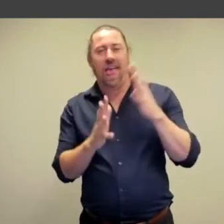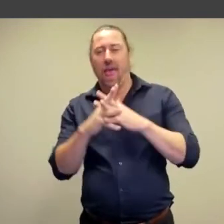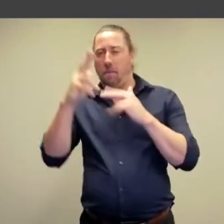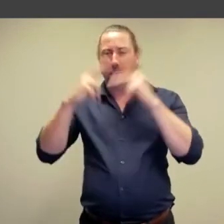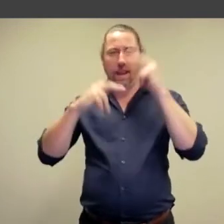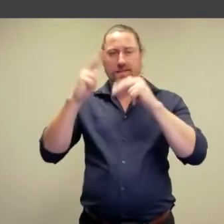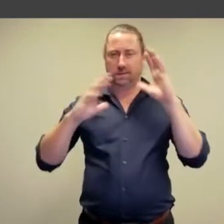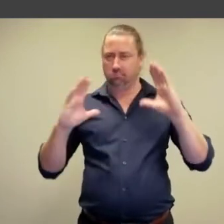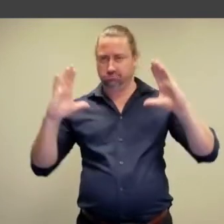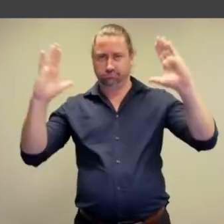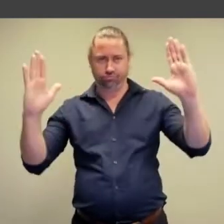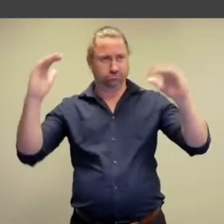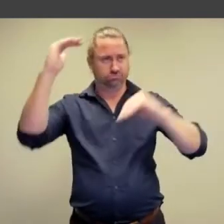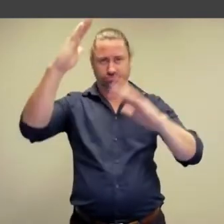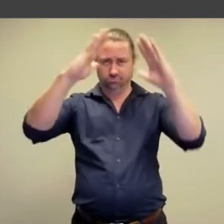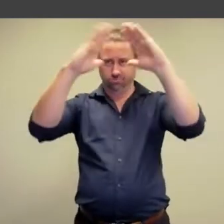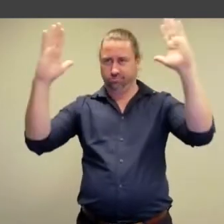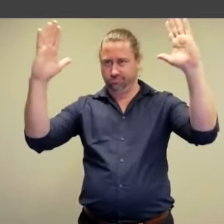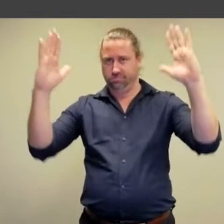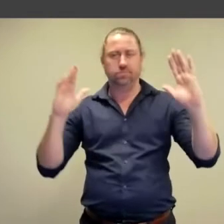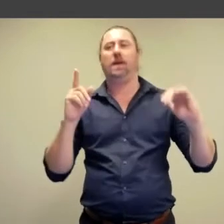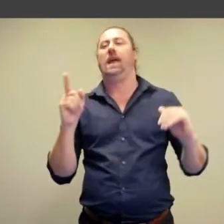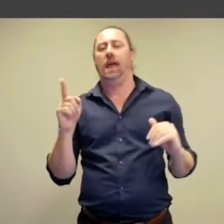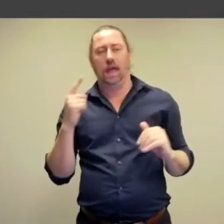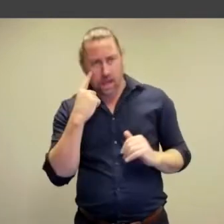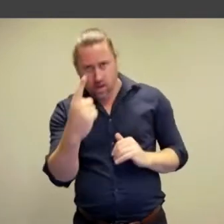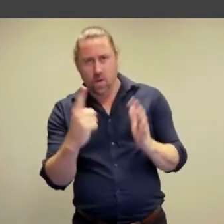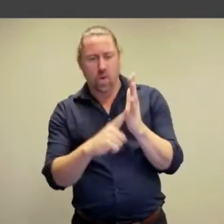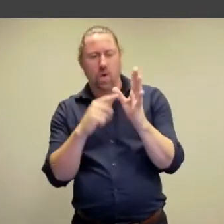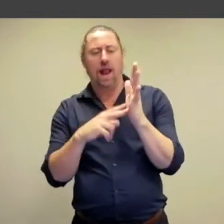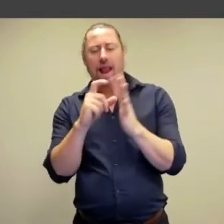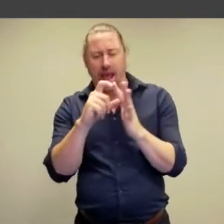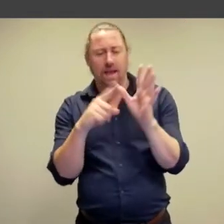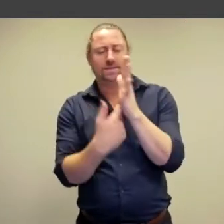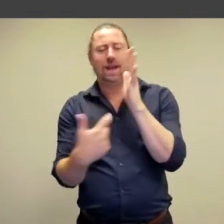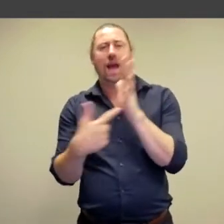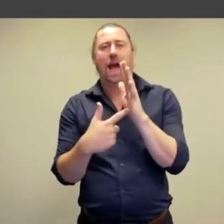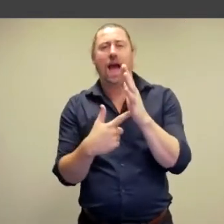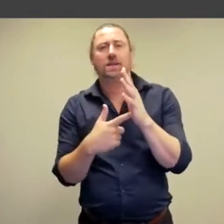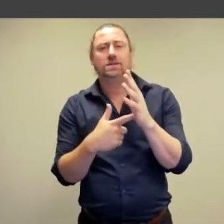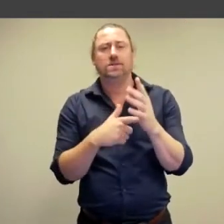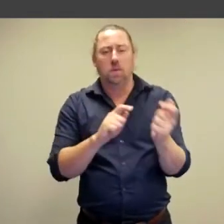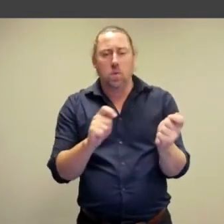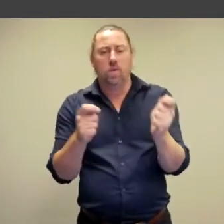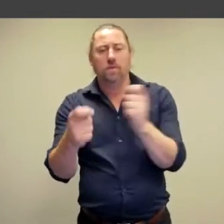and he was influenced by the land art movement again which we encountered last